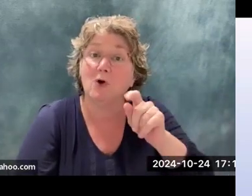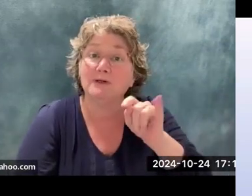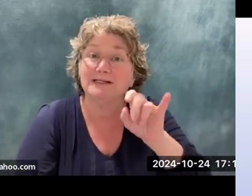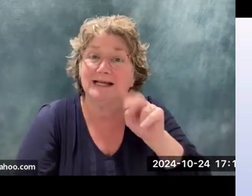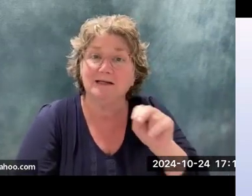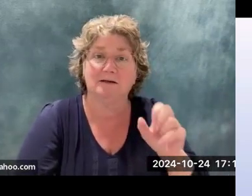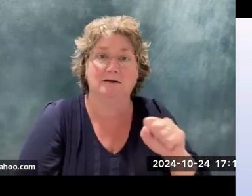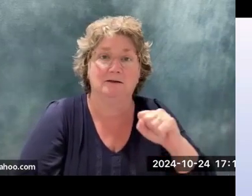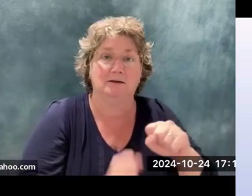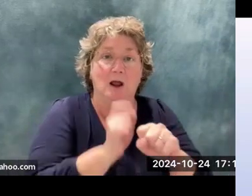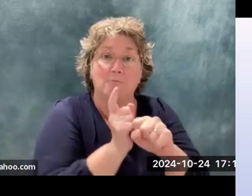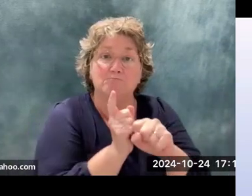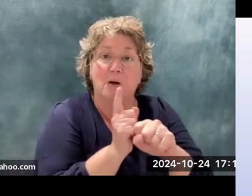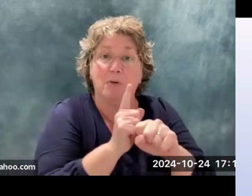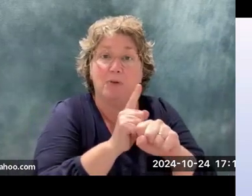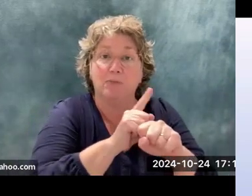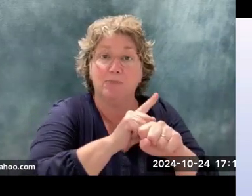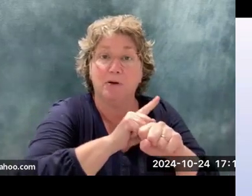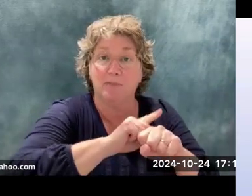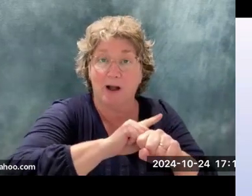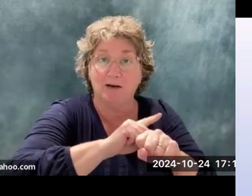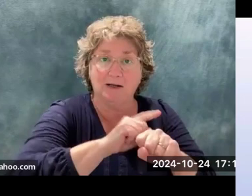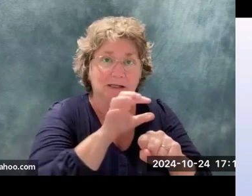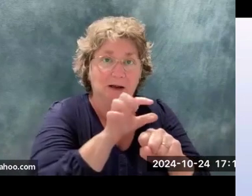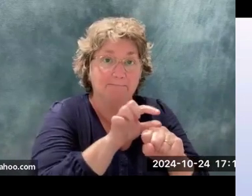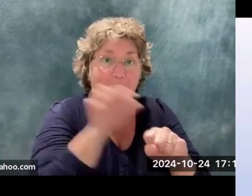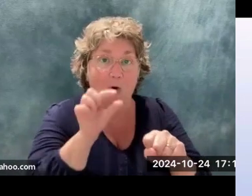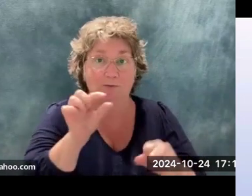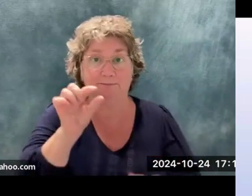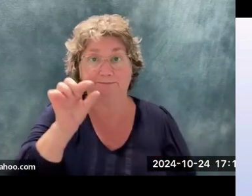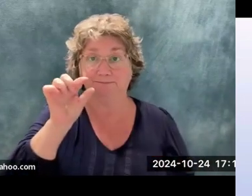If they see this spike protein, they develop antibodies.